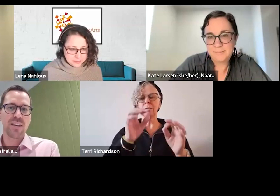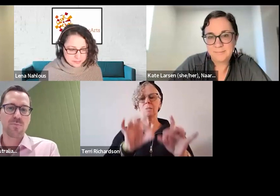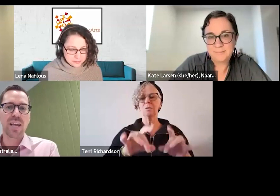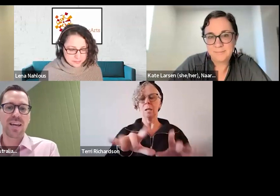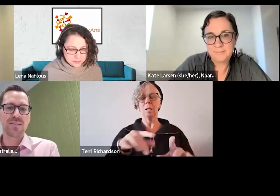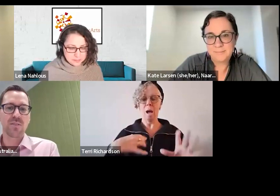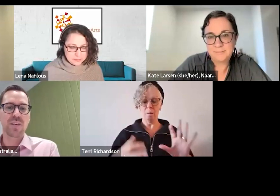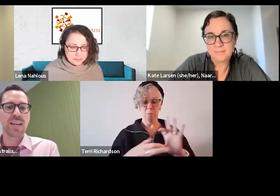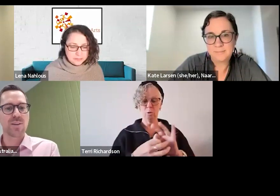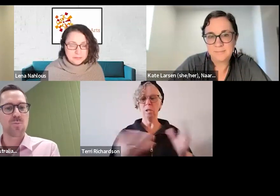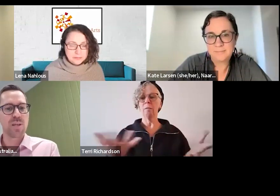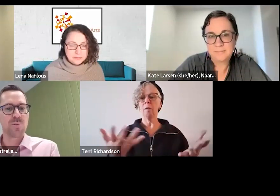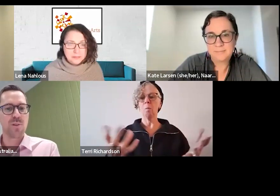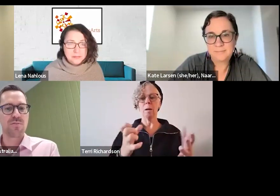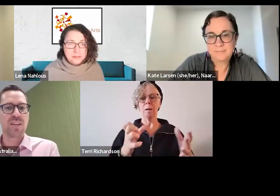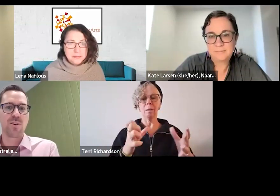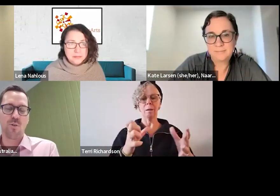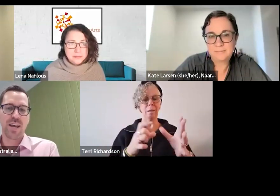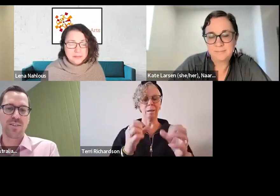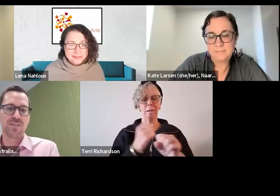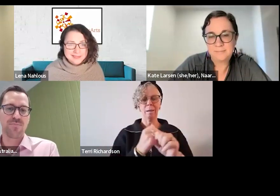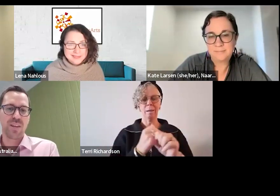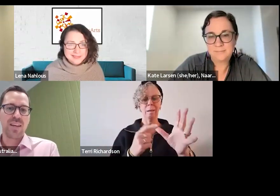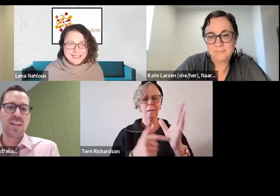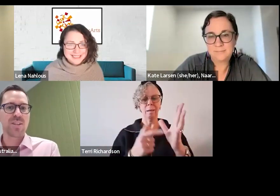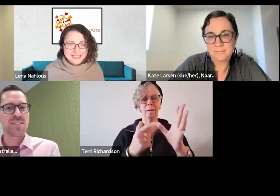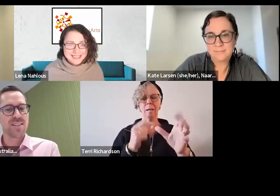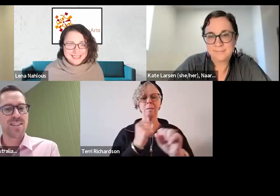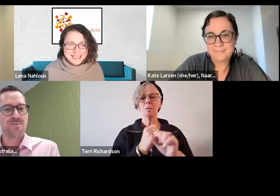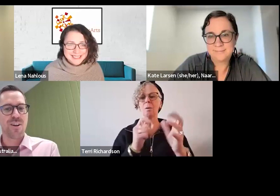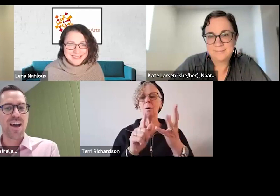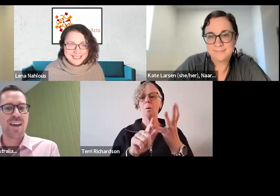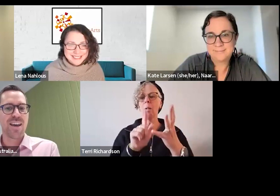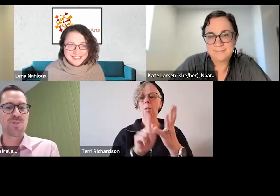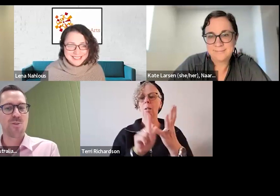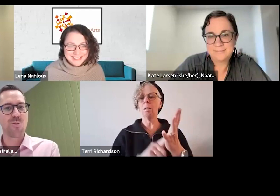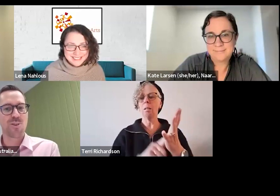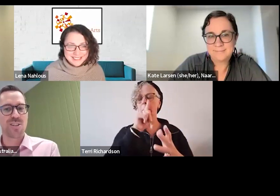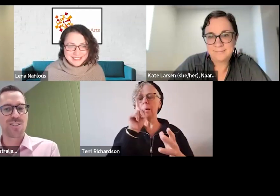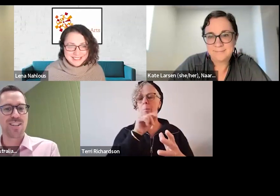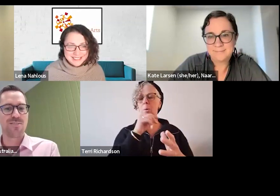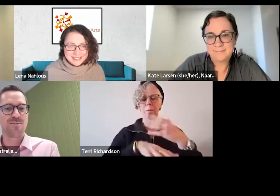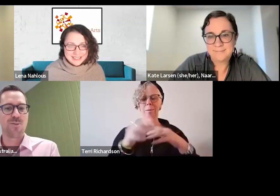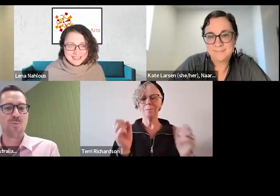the lands of the Gadigal people of the Eora Nation here in Sydney, where I am so fortunate to live,